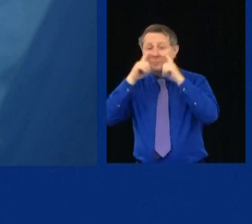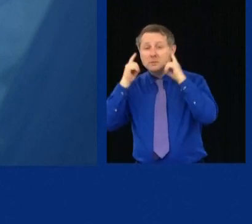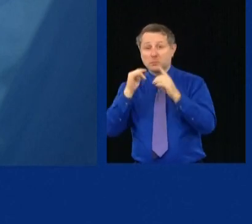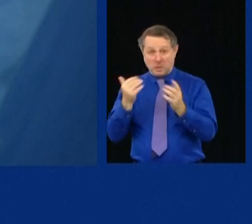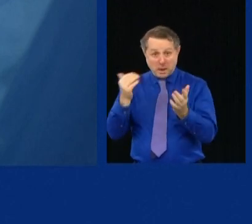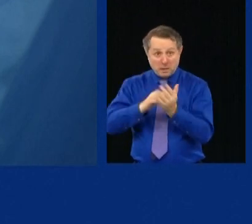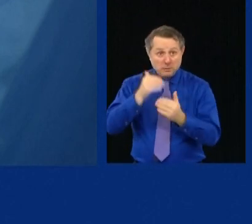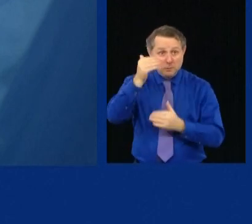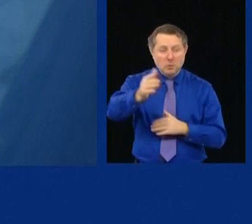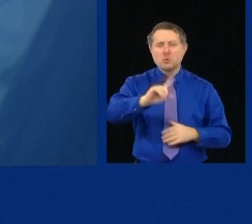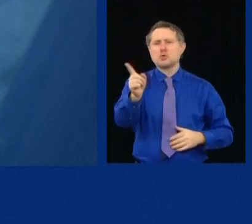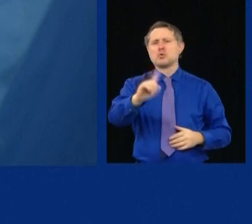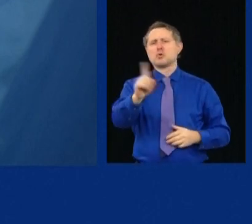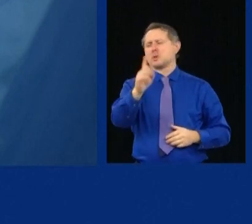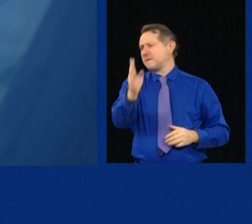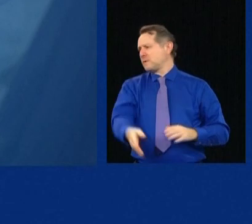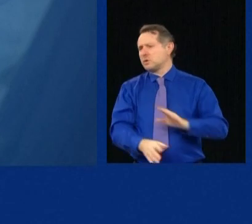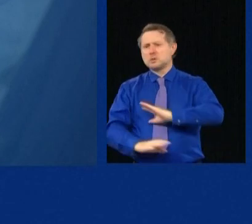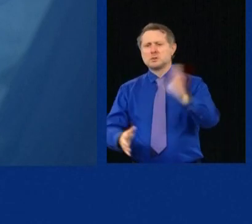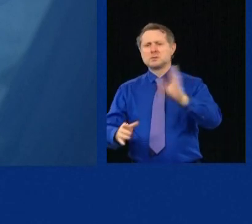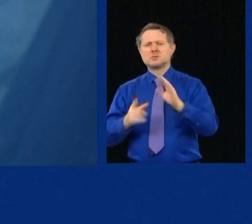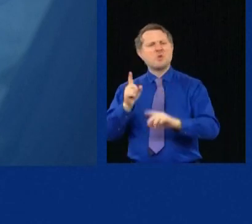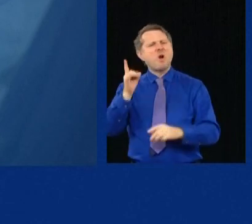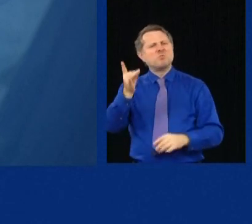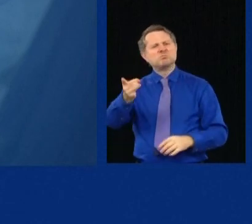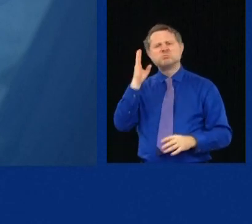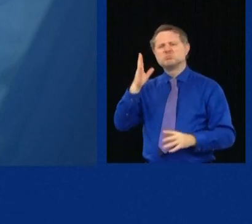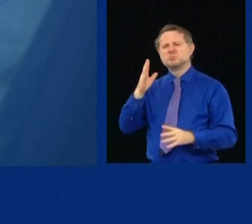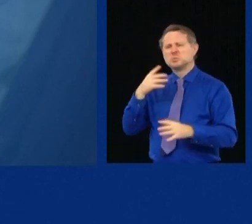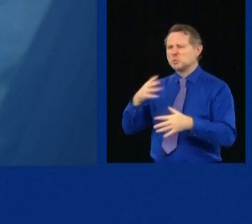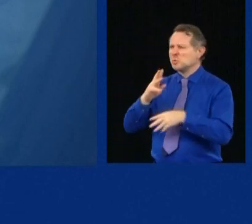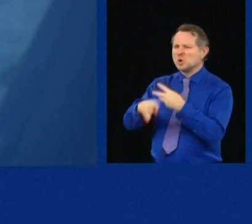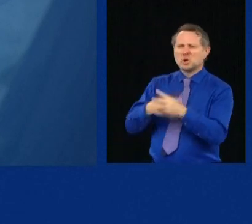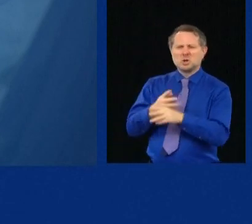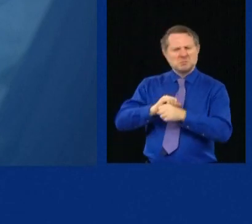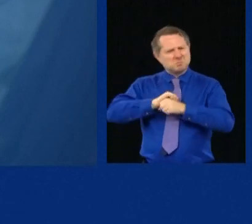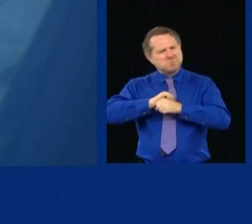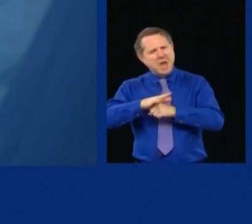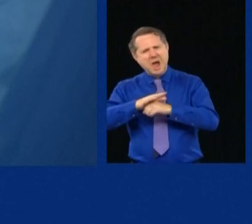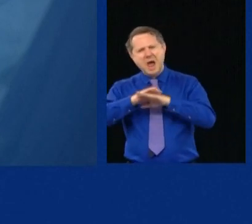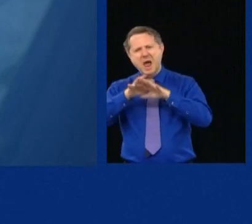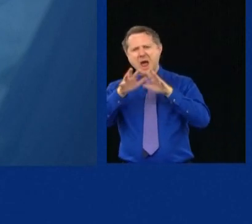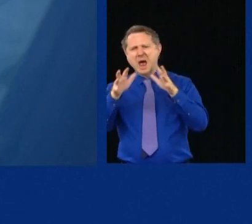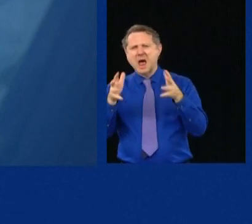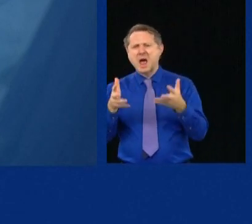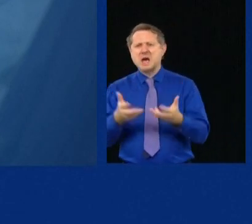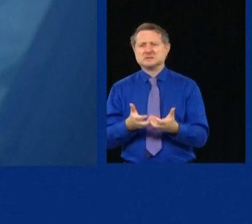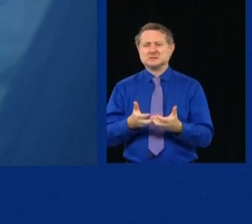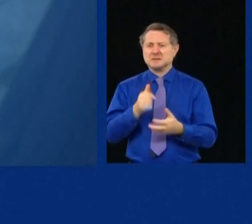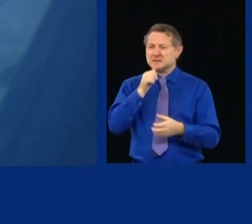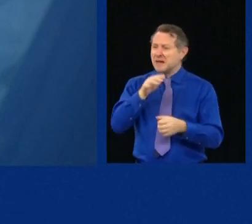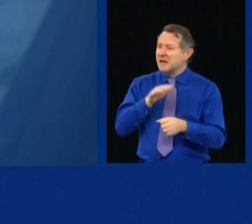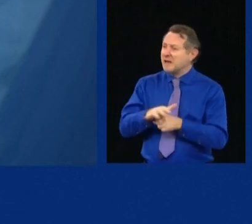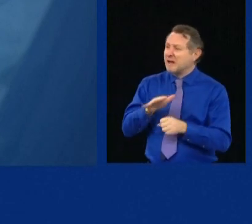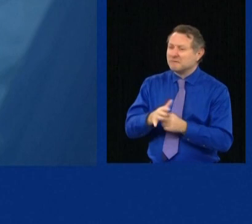WE'RE FACING A PANDEMIC, WE'RE FACING A MAJOR PUBLIC HEALTH